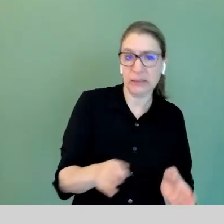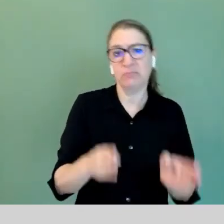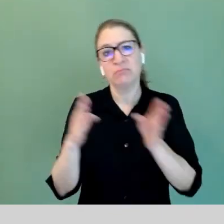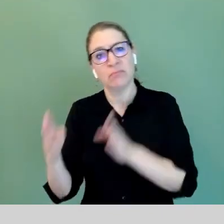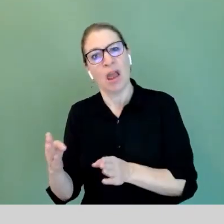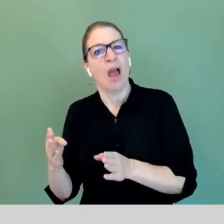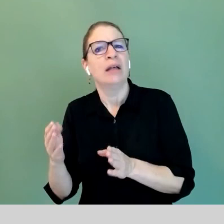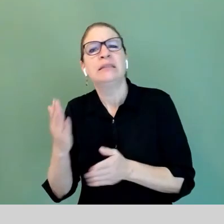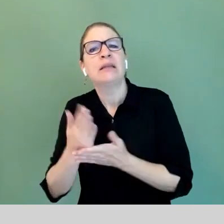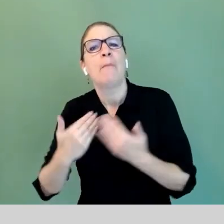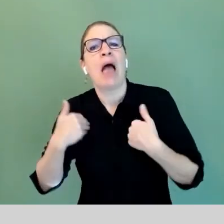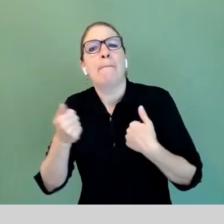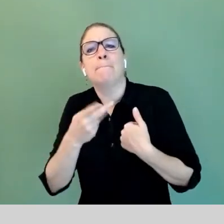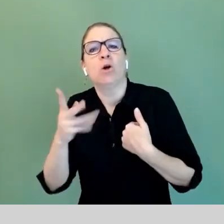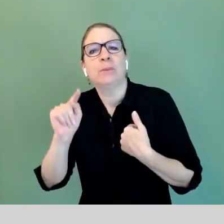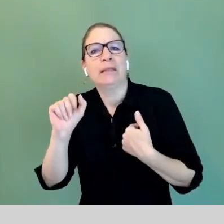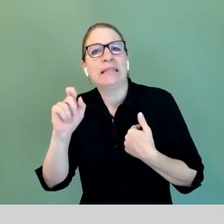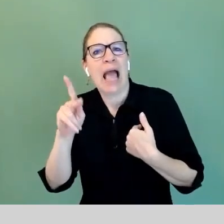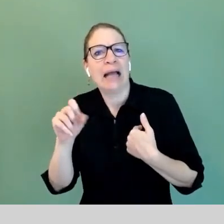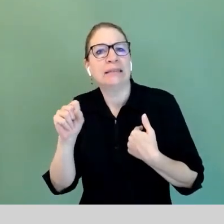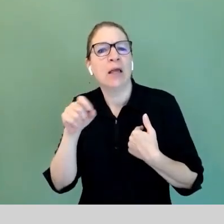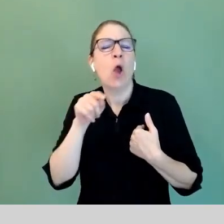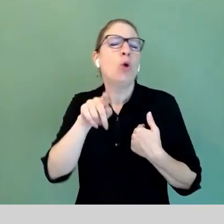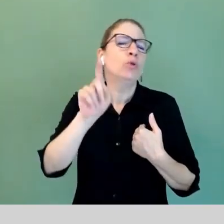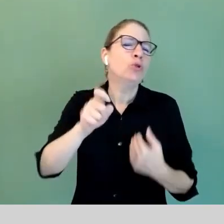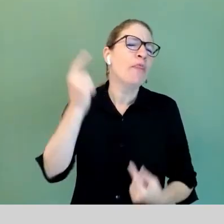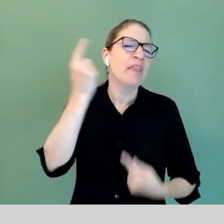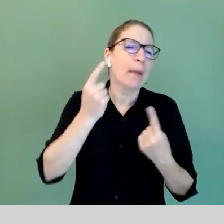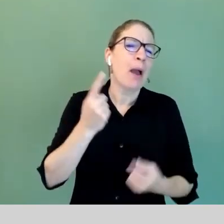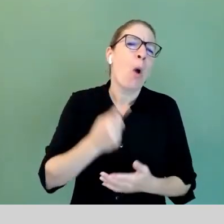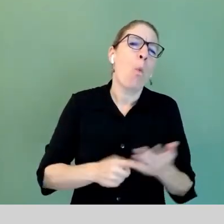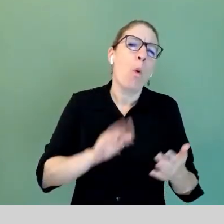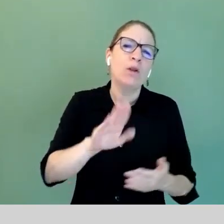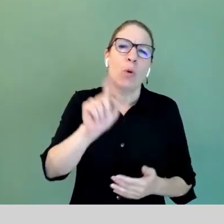In order to determine what's the most suitable for you really think about what are your particular needs